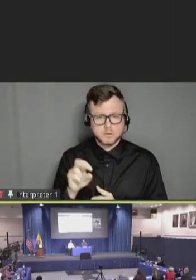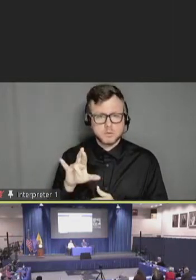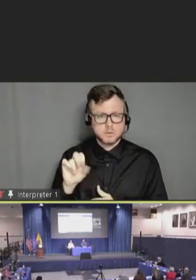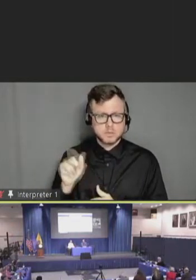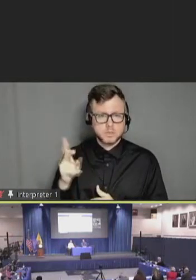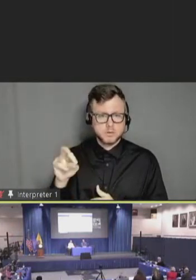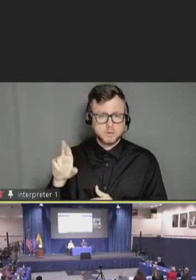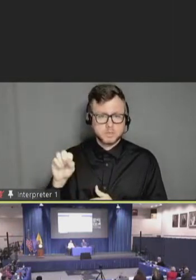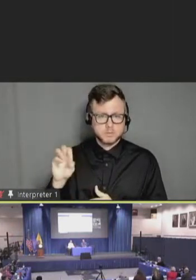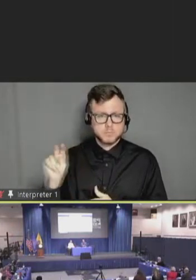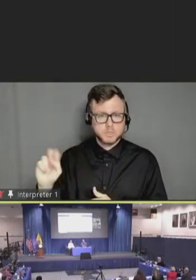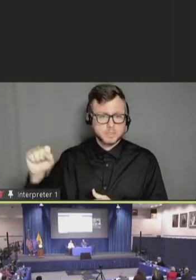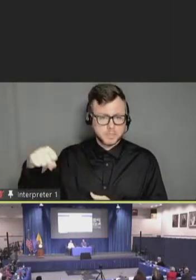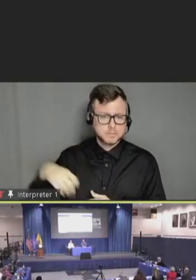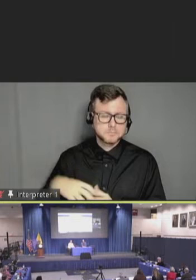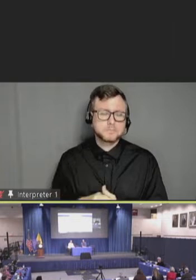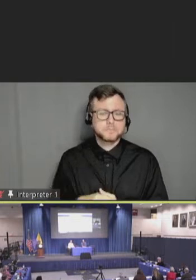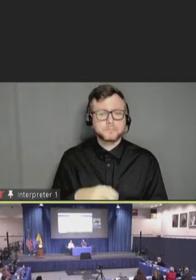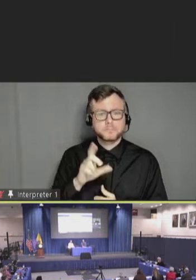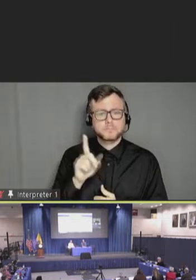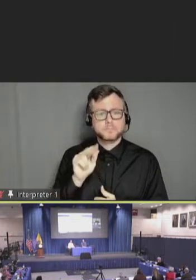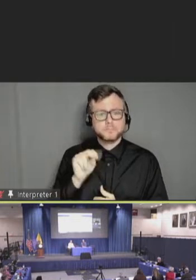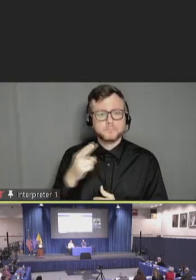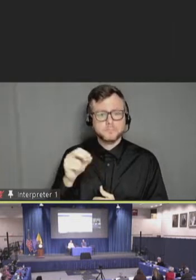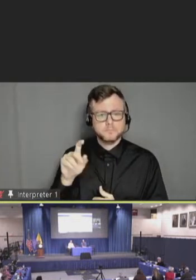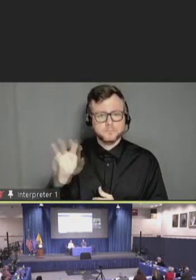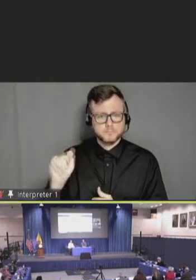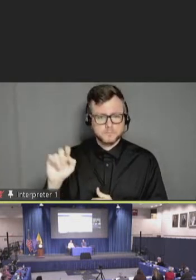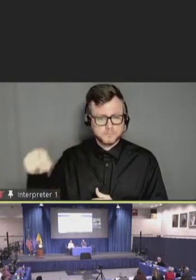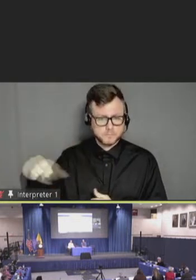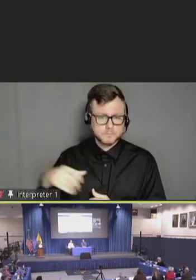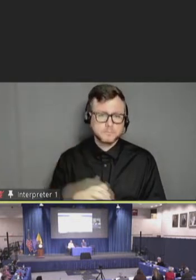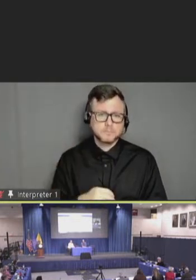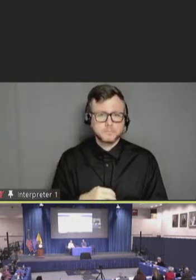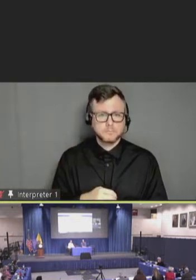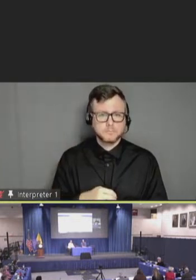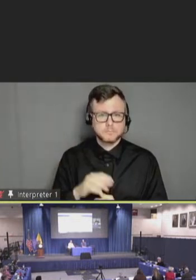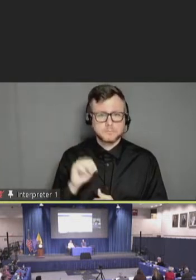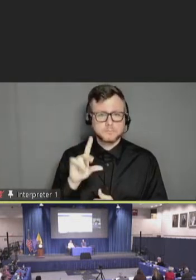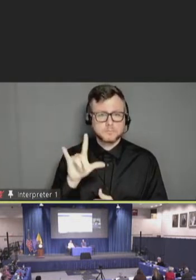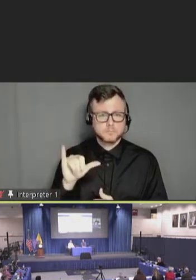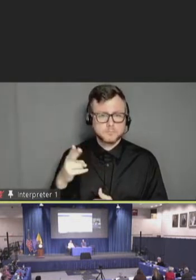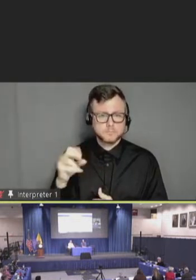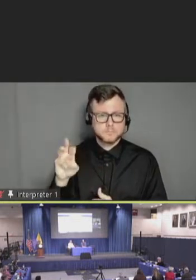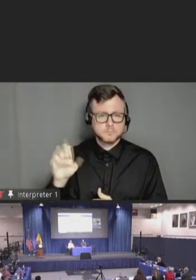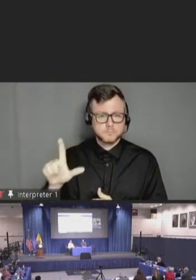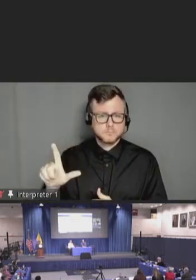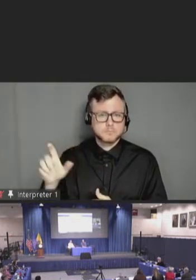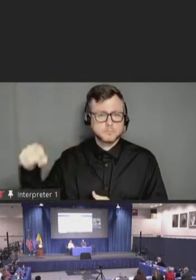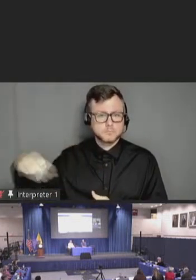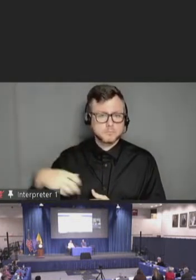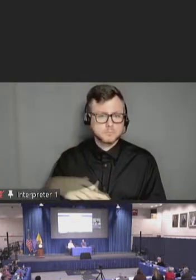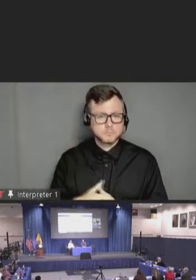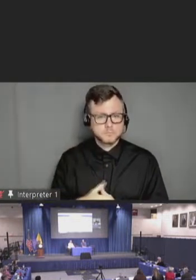Kristen Ehresmann: Yes. Ann Aikin: Dan Hoft? Daniel Hoft: Yes. Ann Aikin: Molly Howell? Molly Howell: Yes.